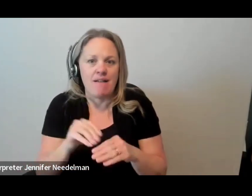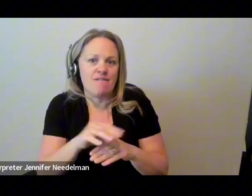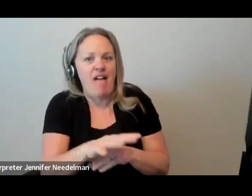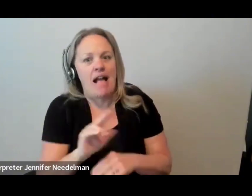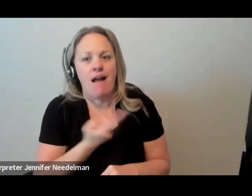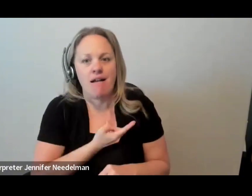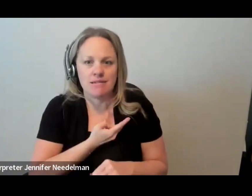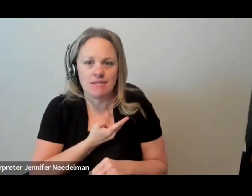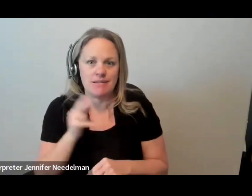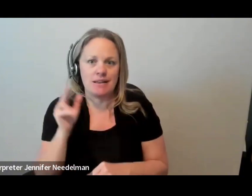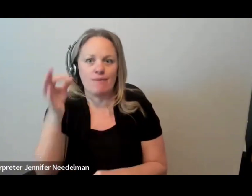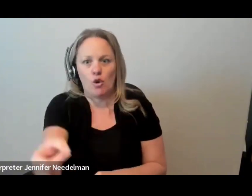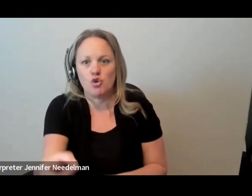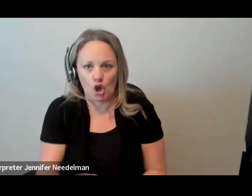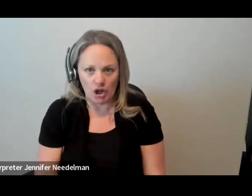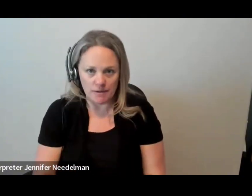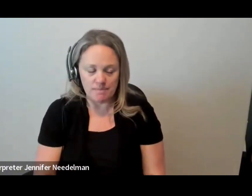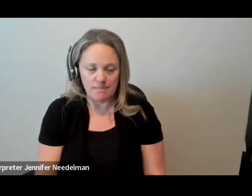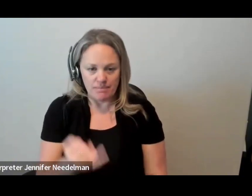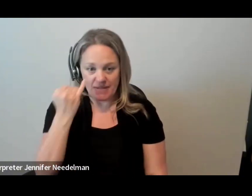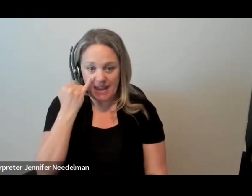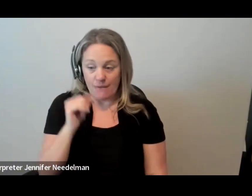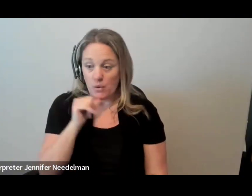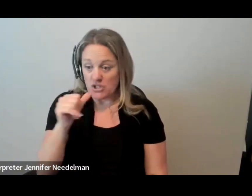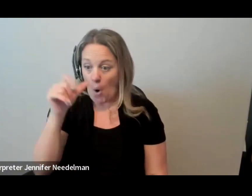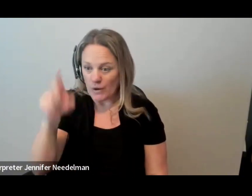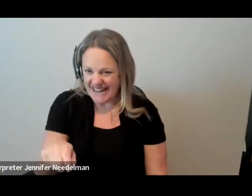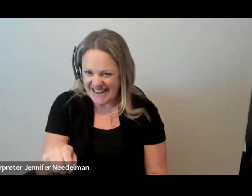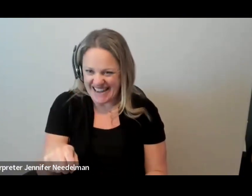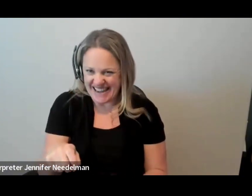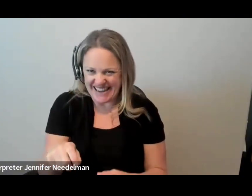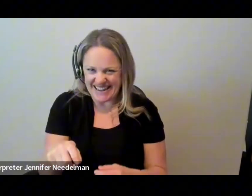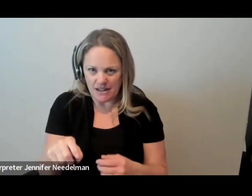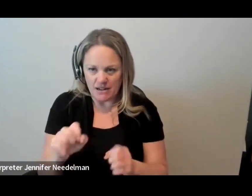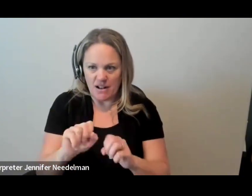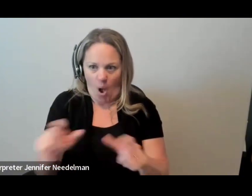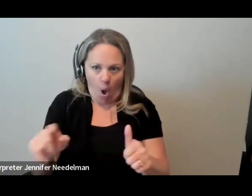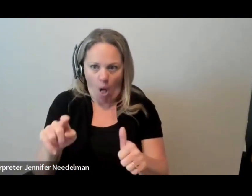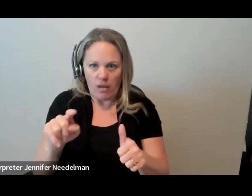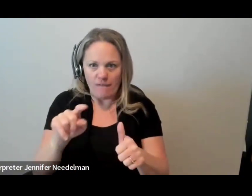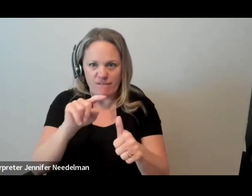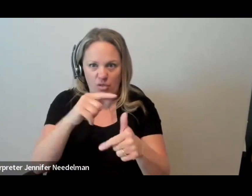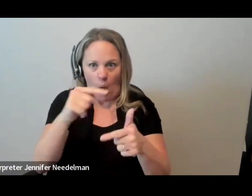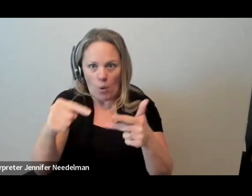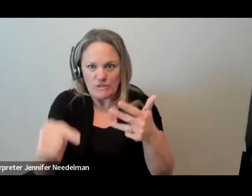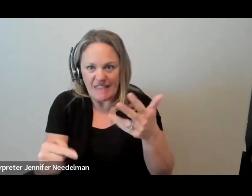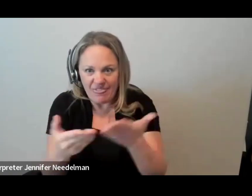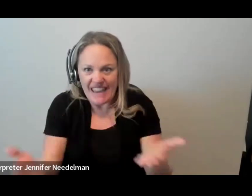And if we don't need all these things, 'cause a lot of the, the common